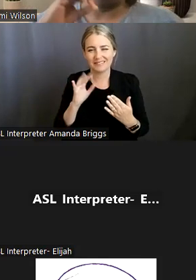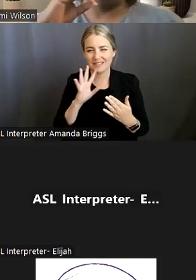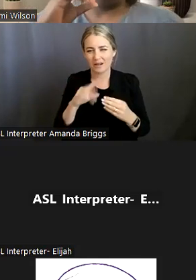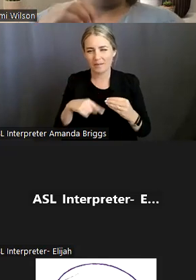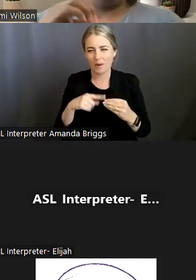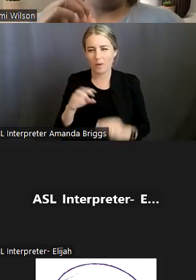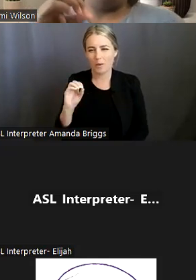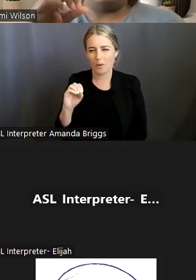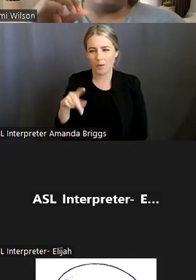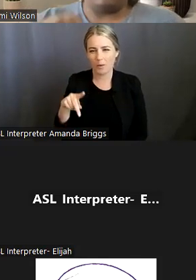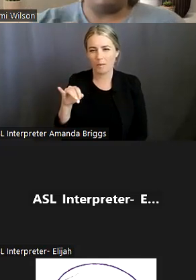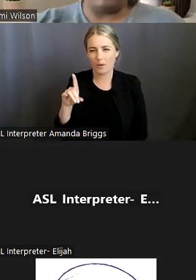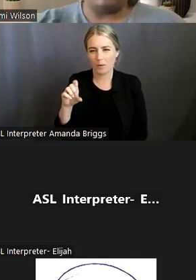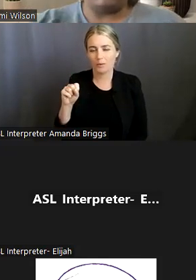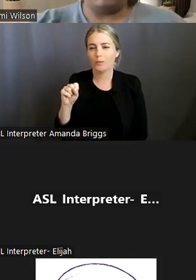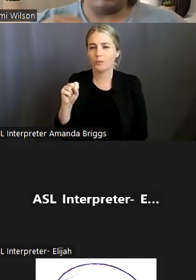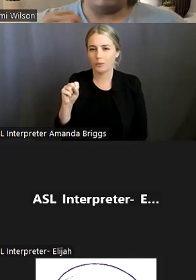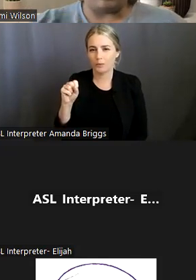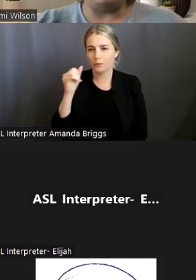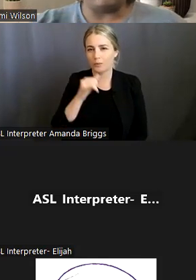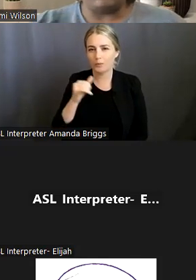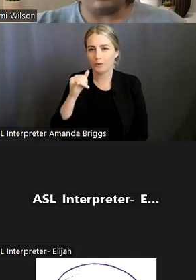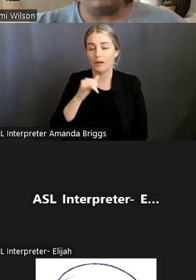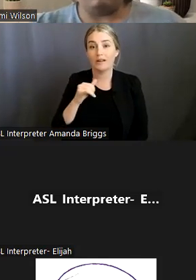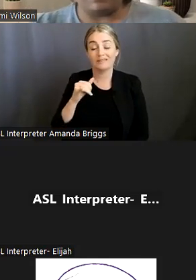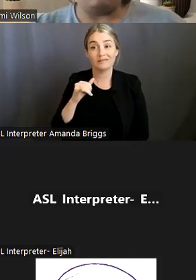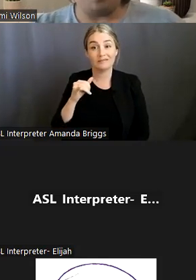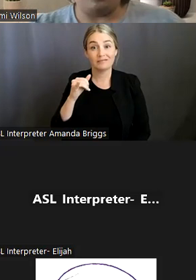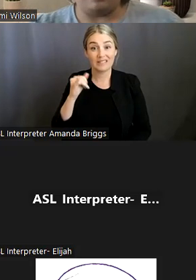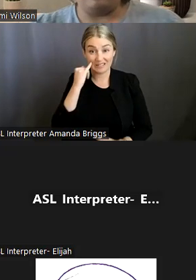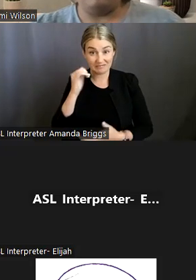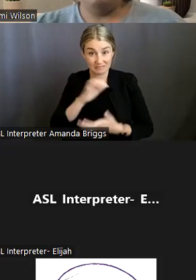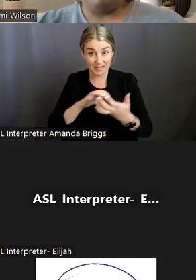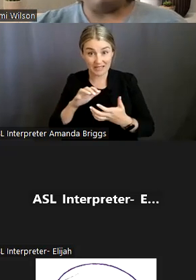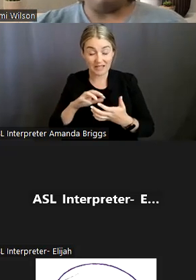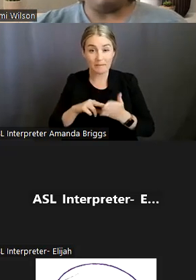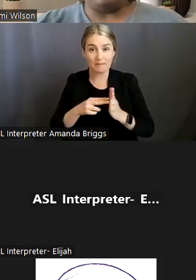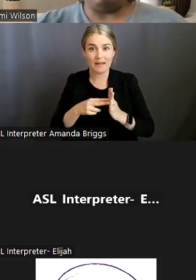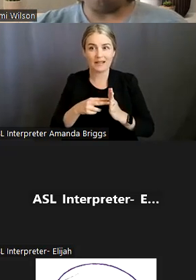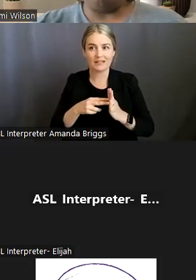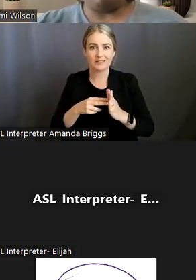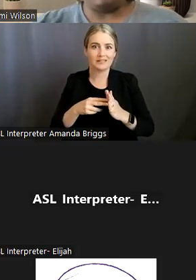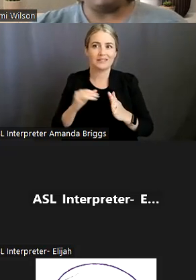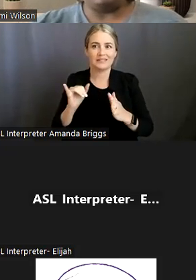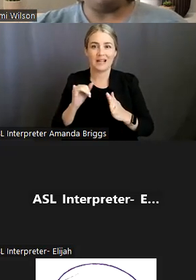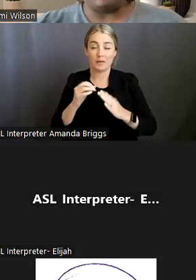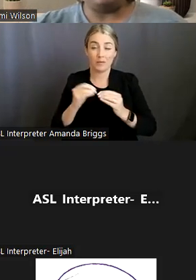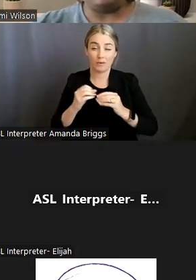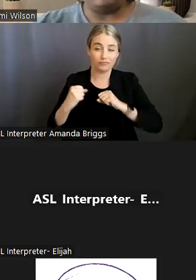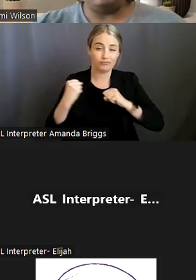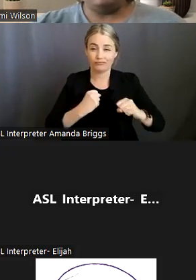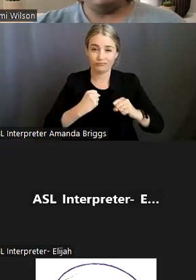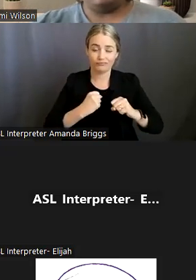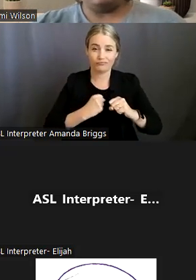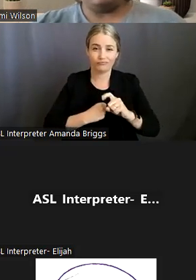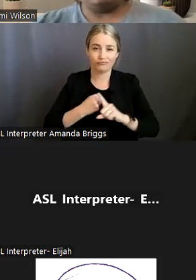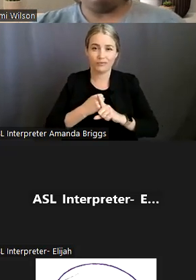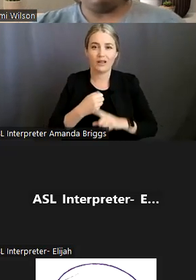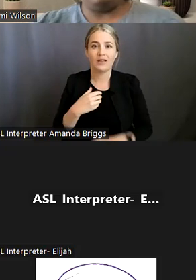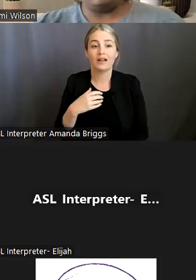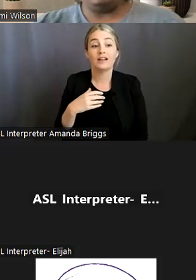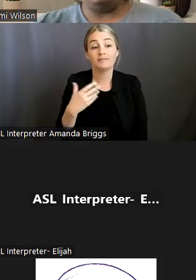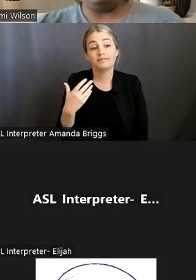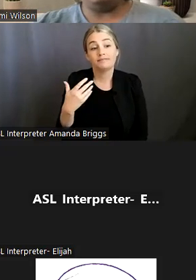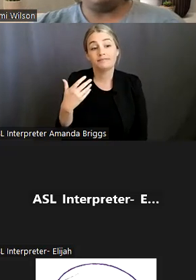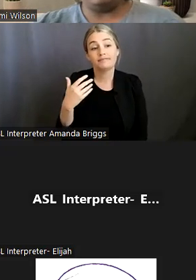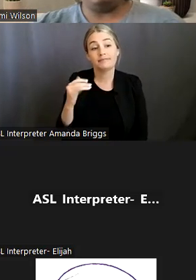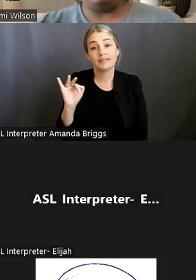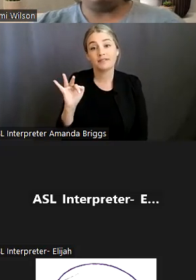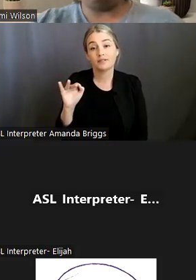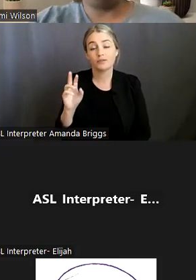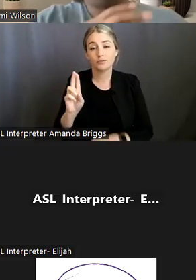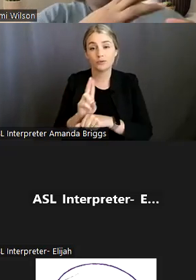It can increase the potency of that opioid, especially when used with other